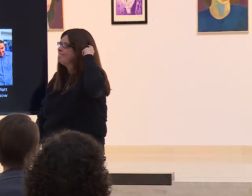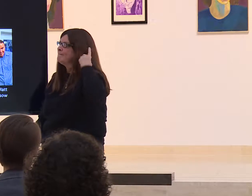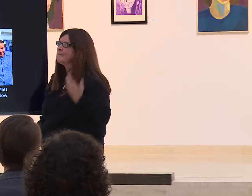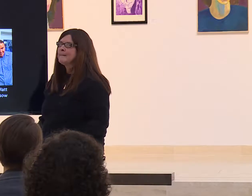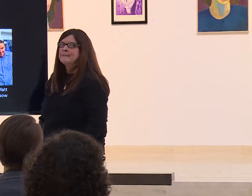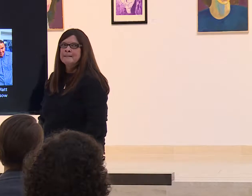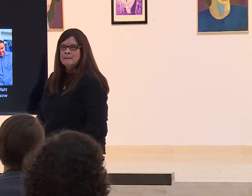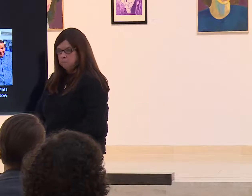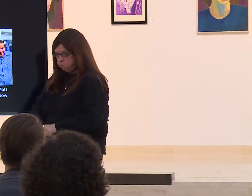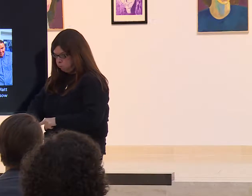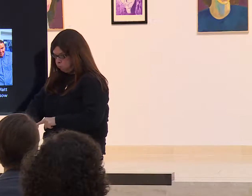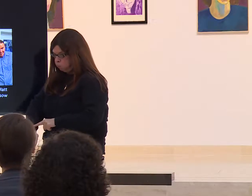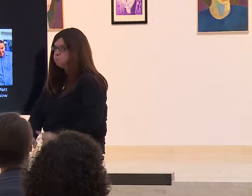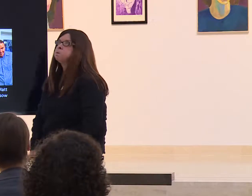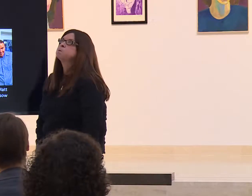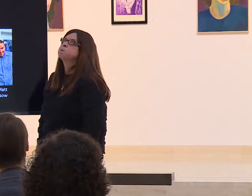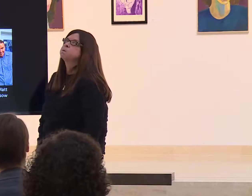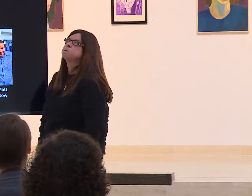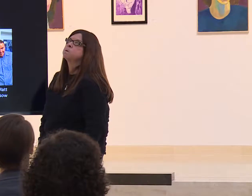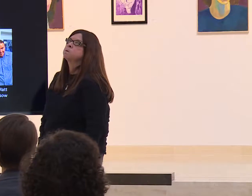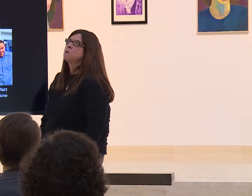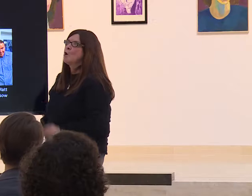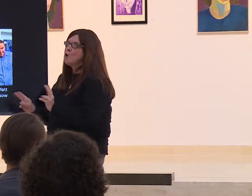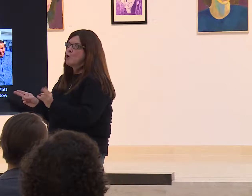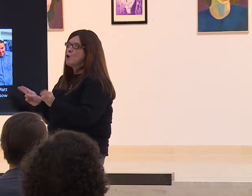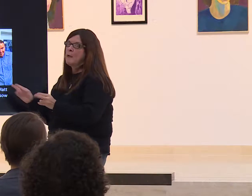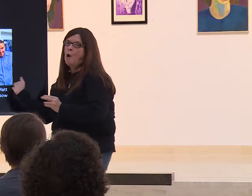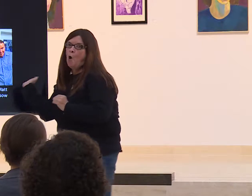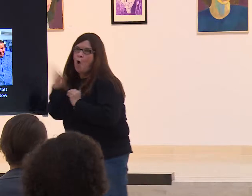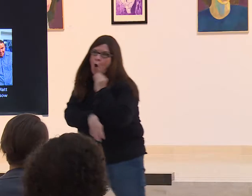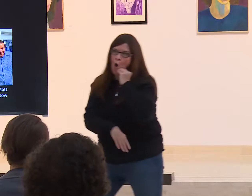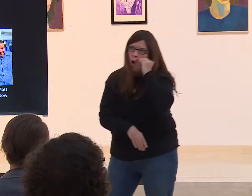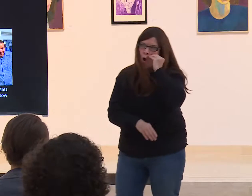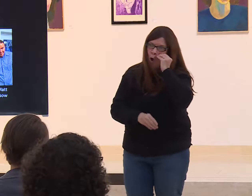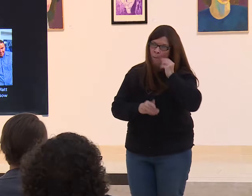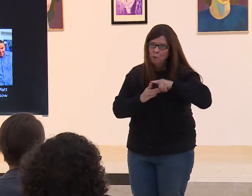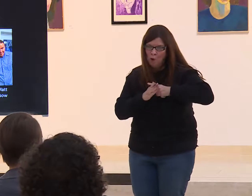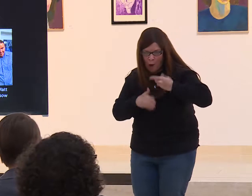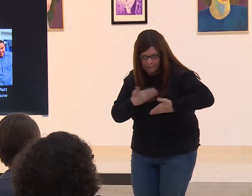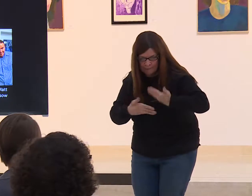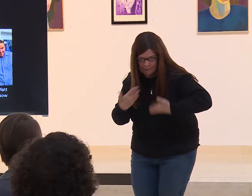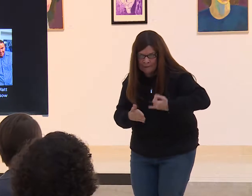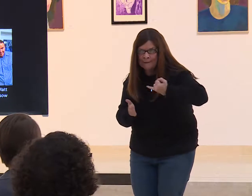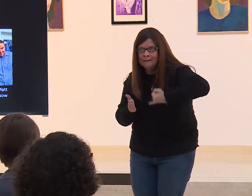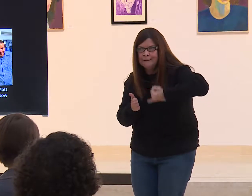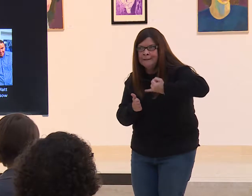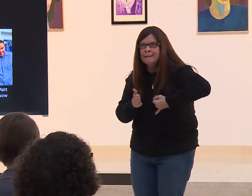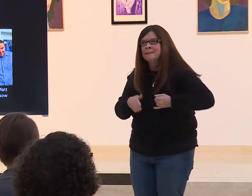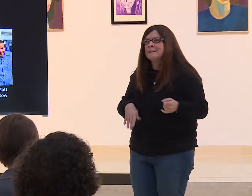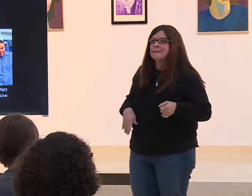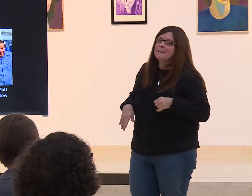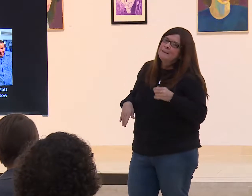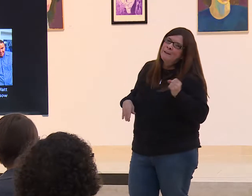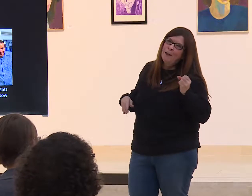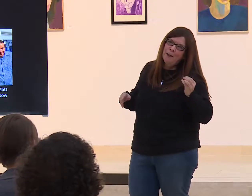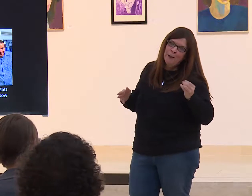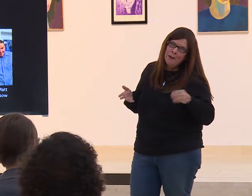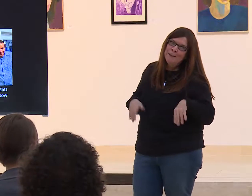to go and do other things, and then that's always on my mind. I want to just get home and finally start that work that I've got to finish by midnight.